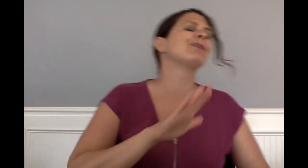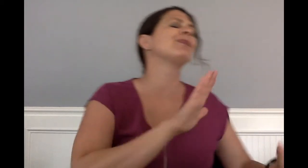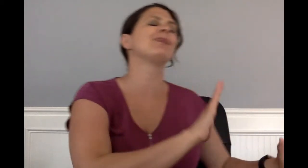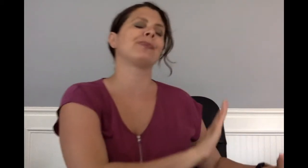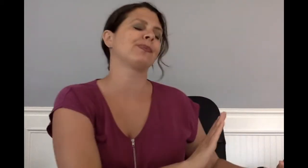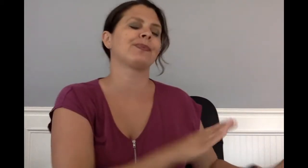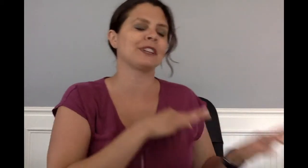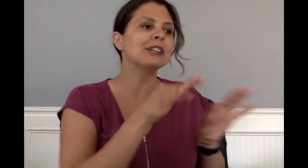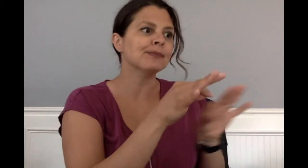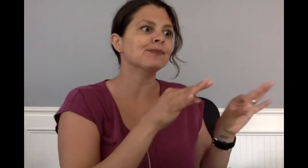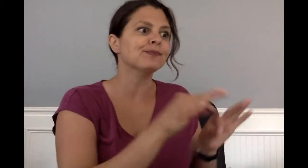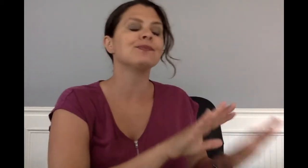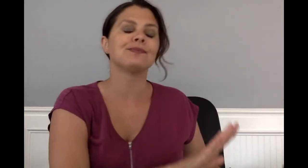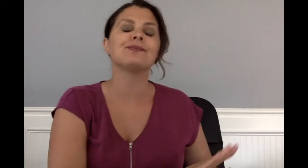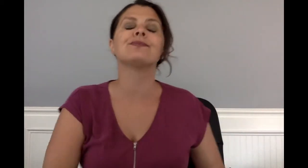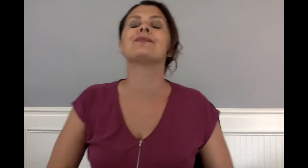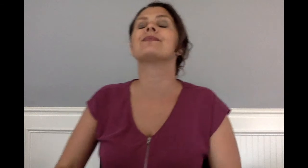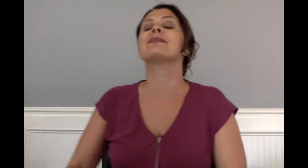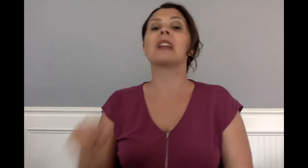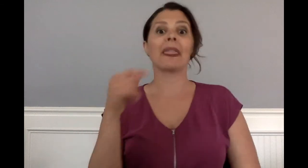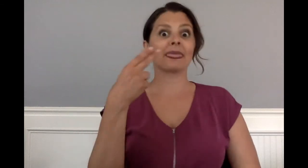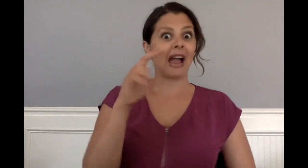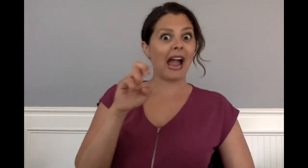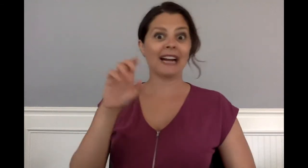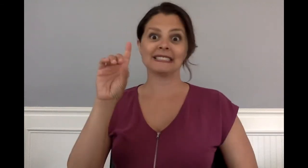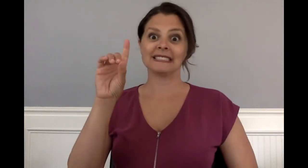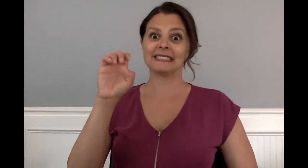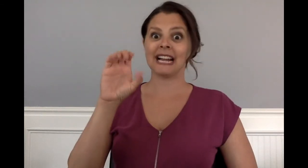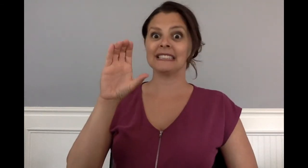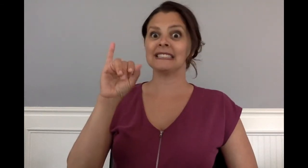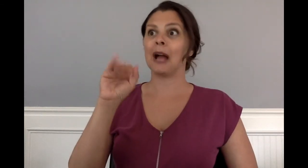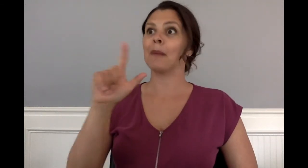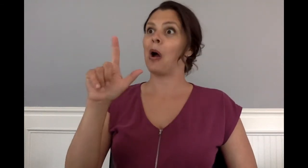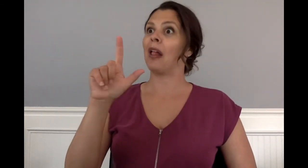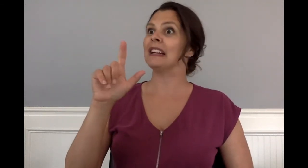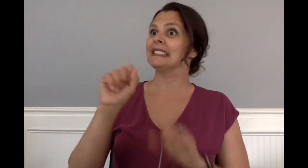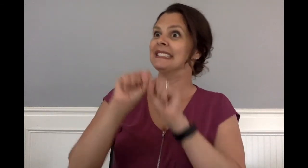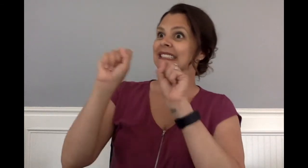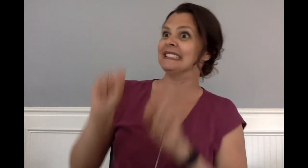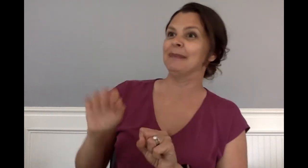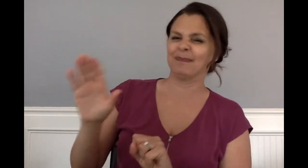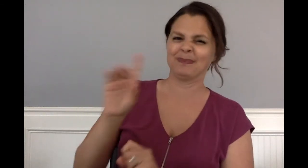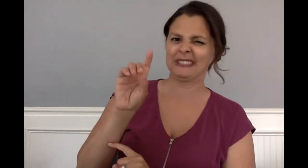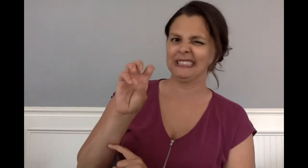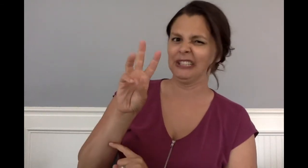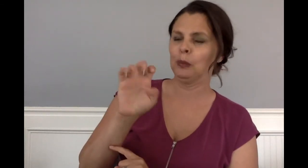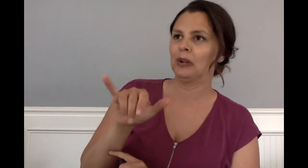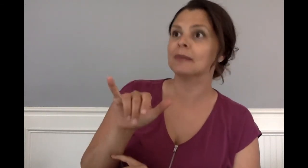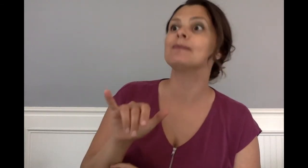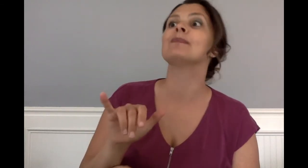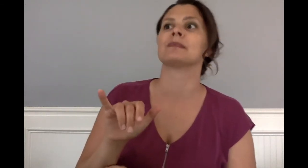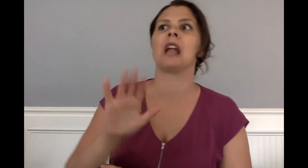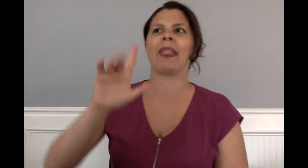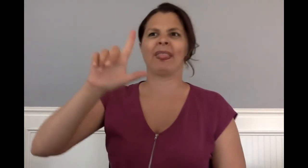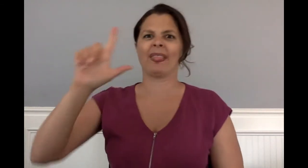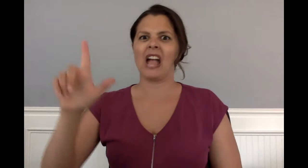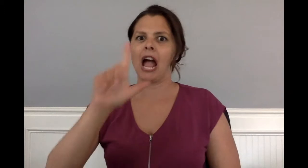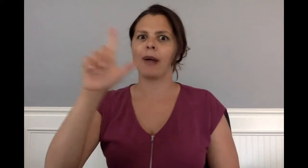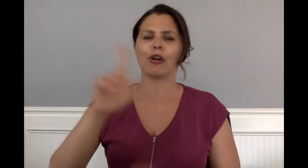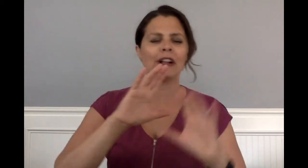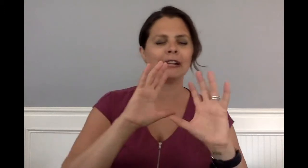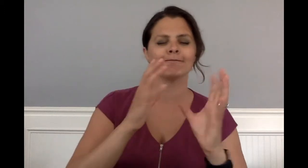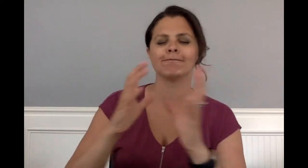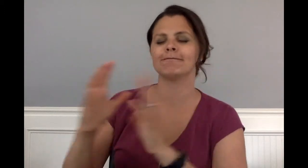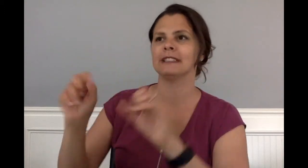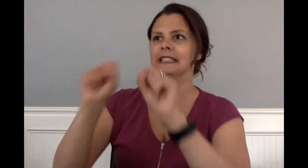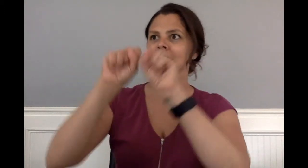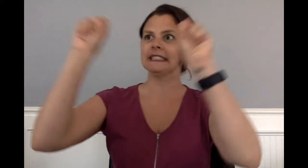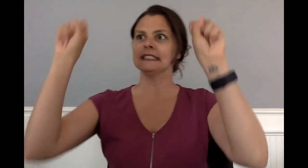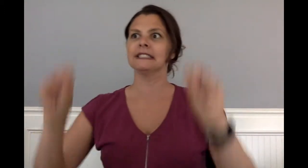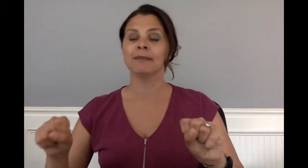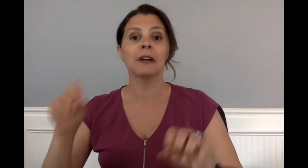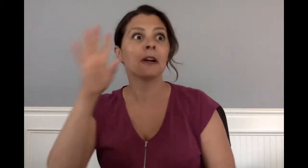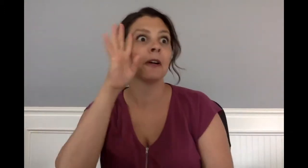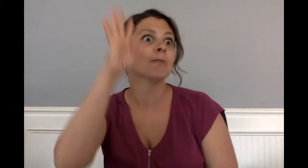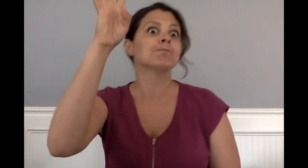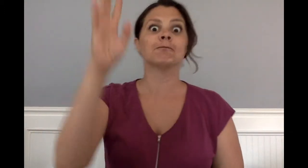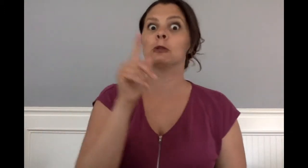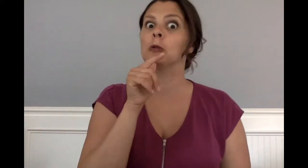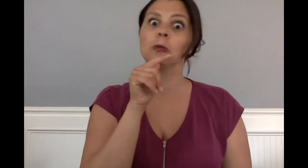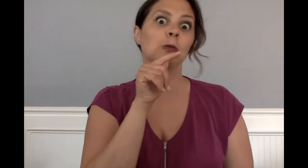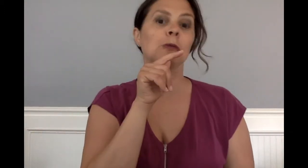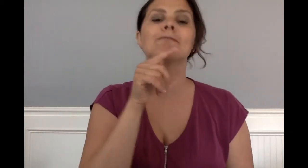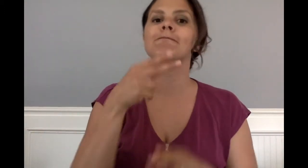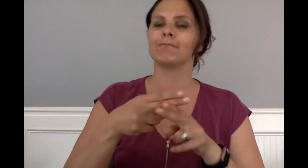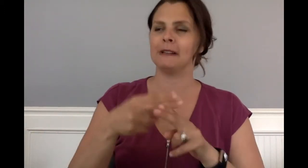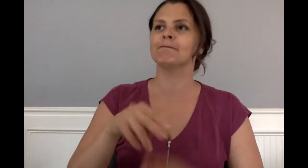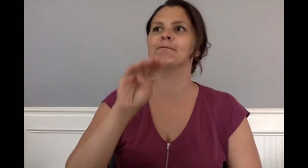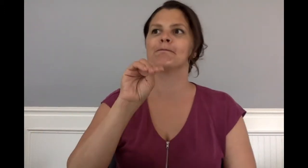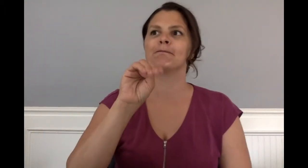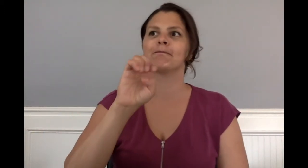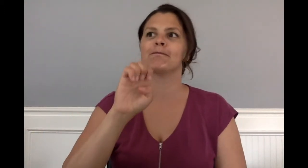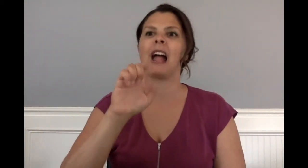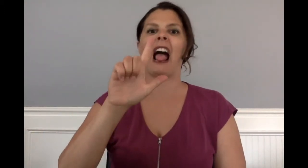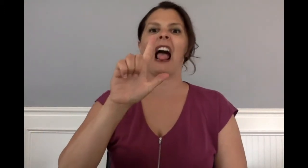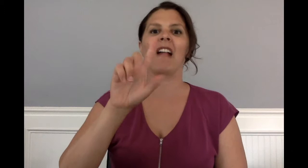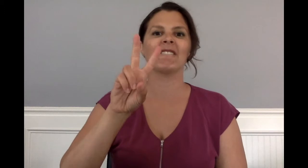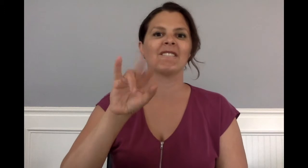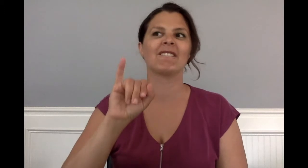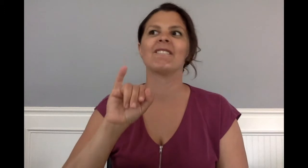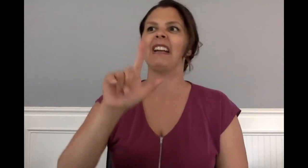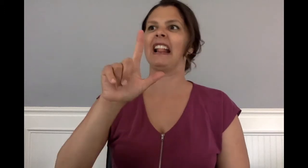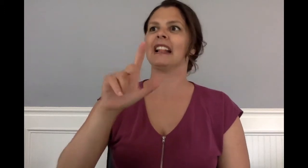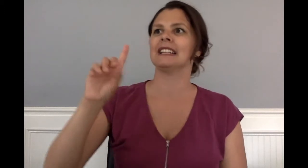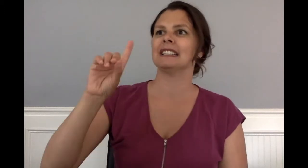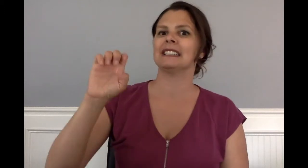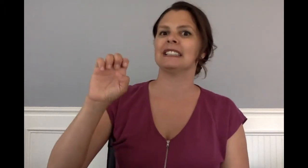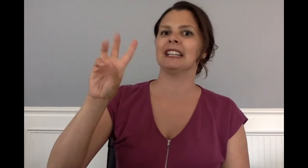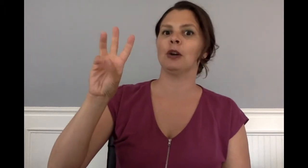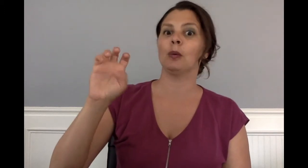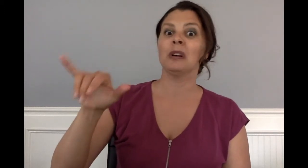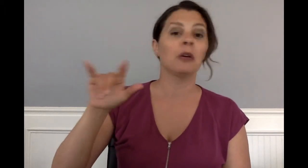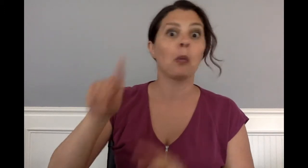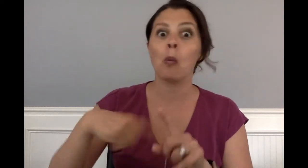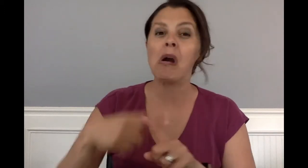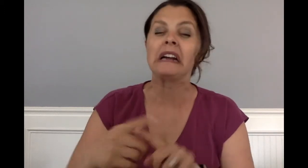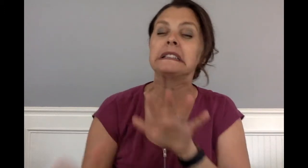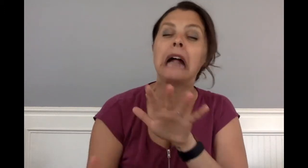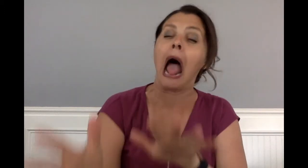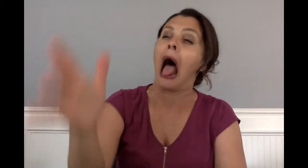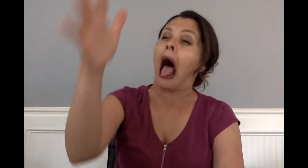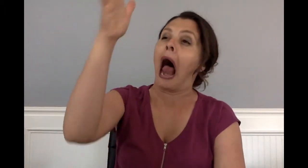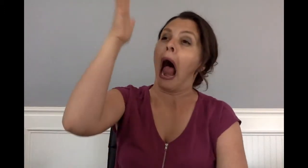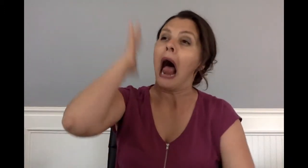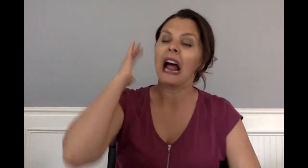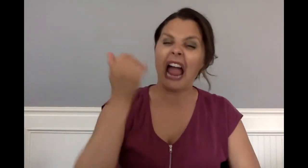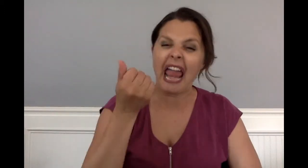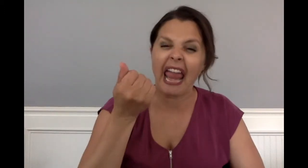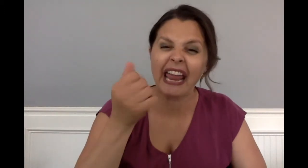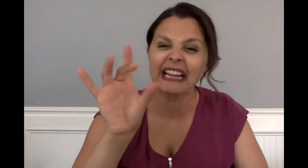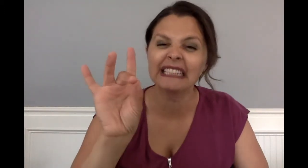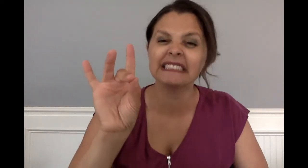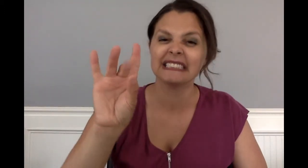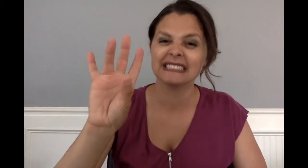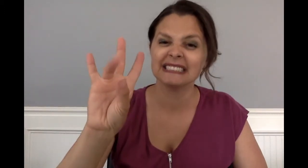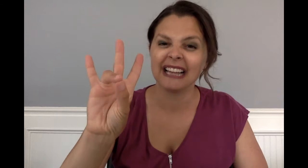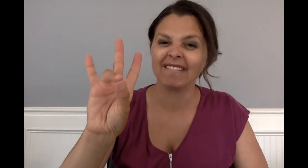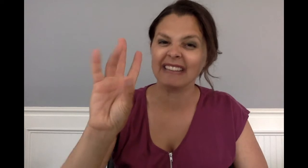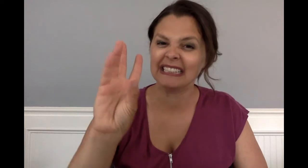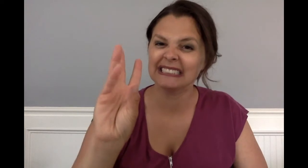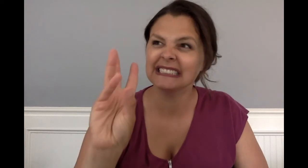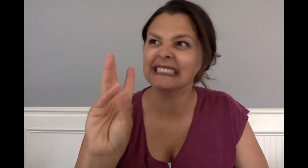“The Dewey decimal system is a library classification system created by Melvil Dewey in 1876.